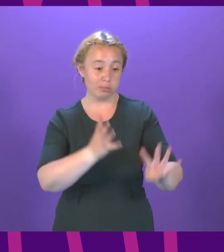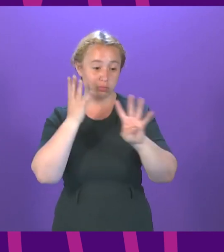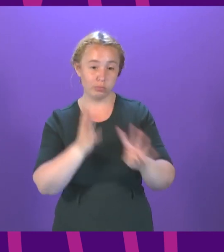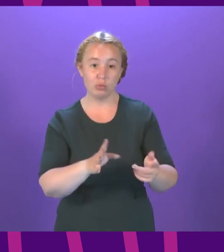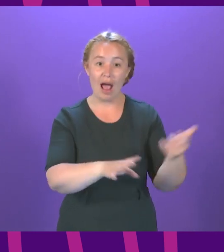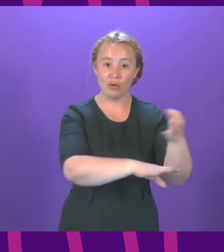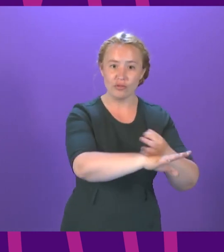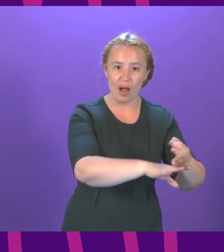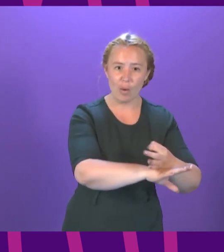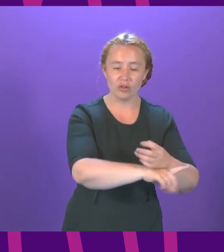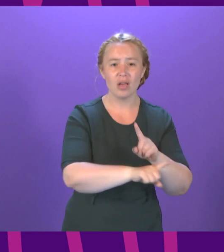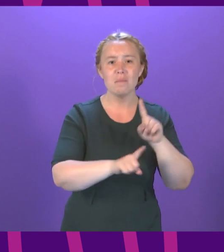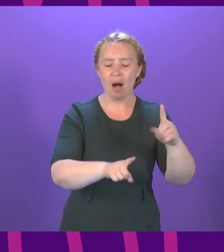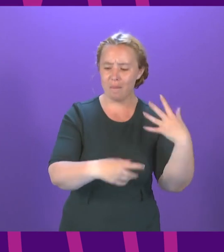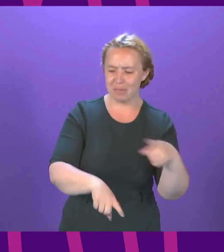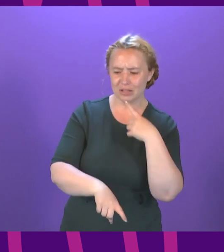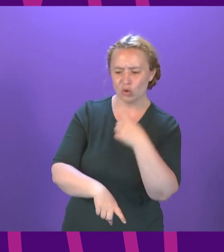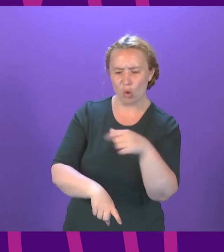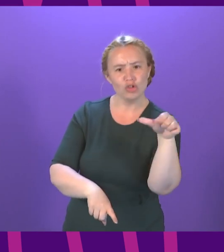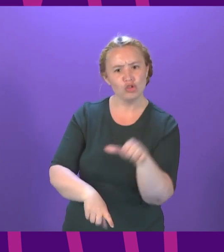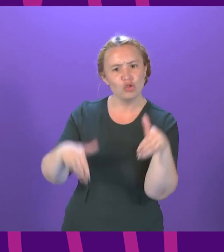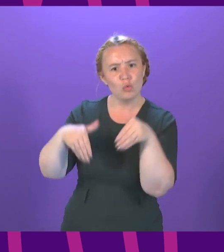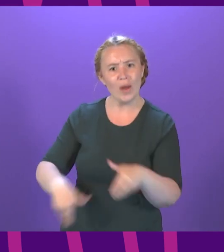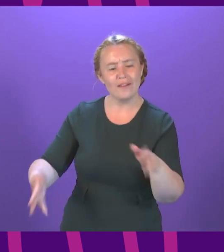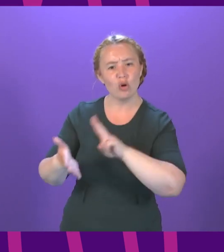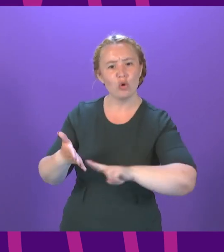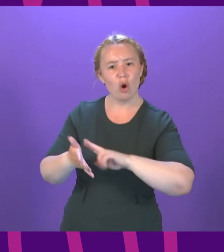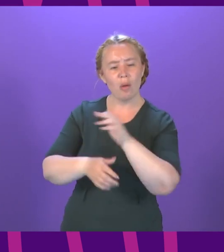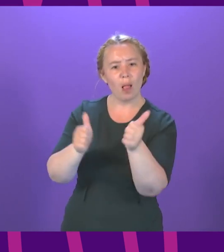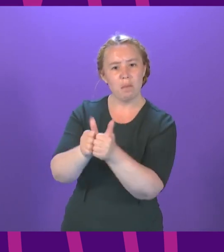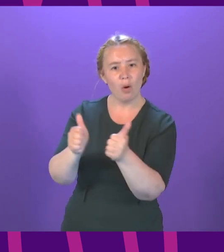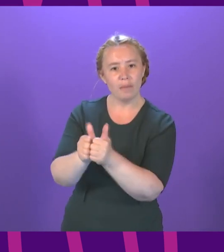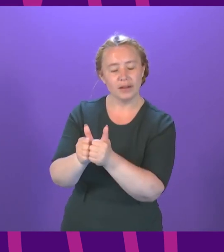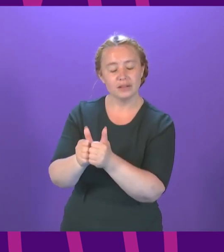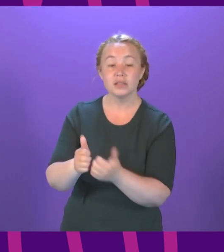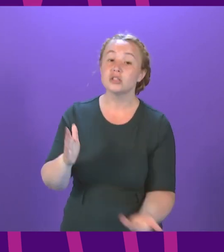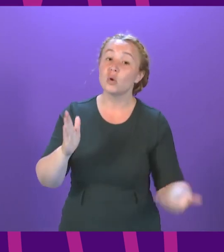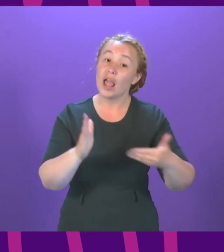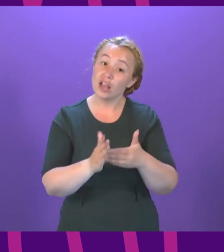appointment with their normal GP. What immediate additional support can be provided